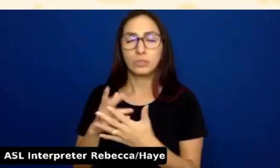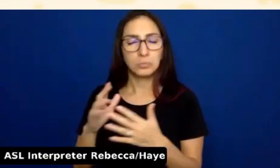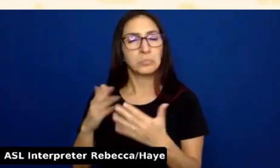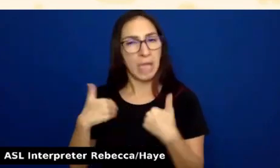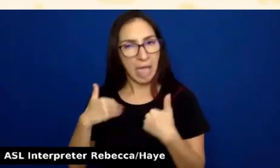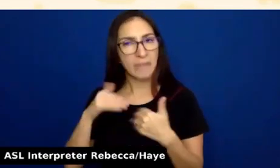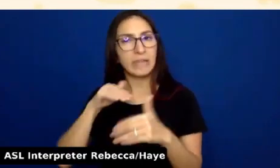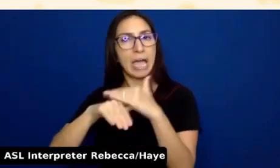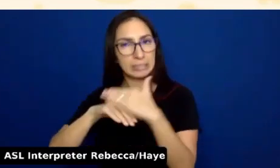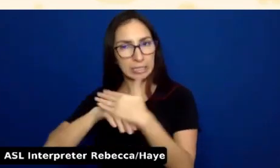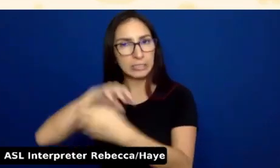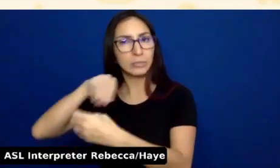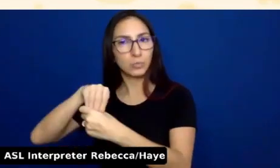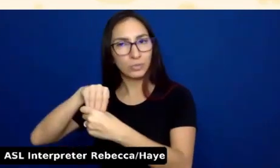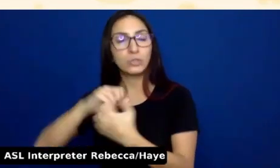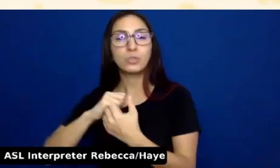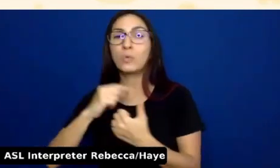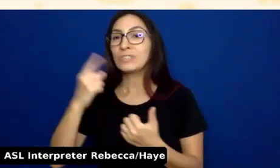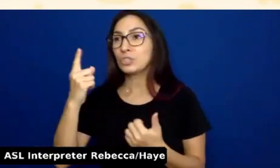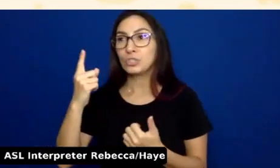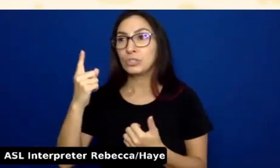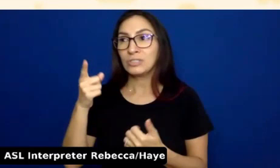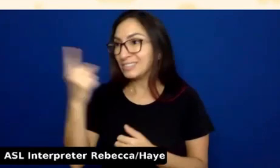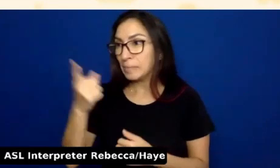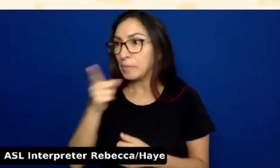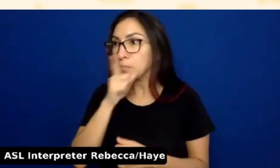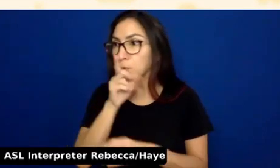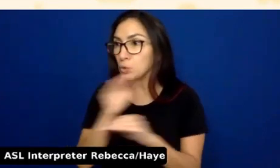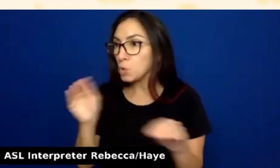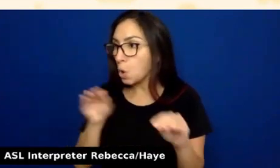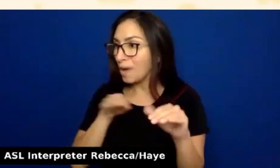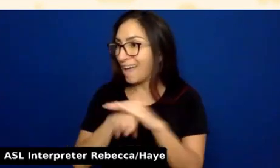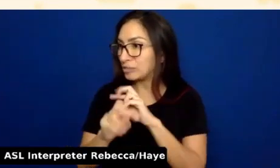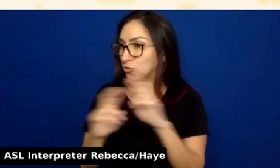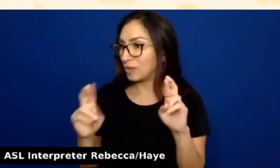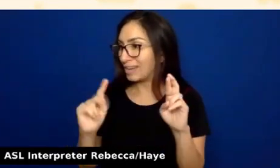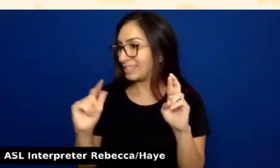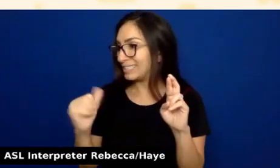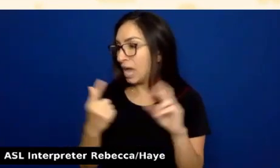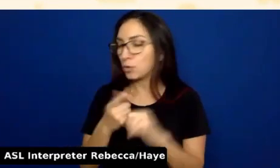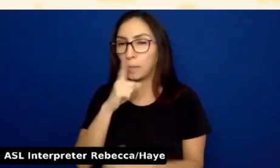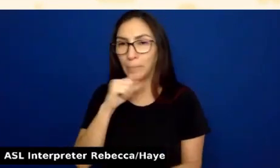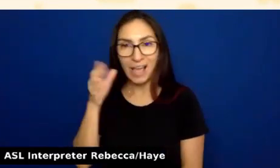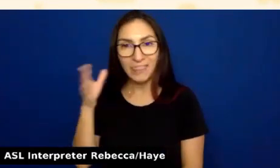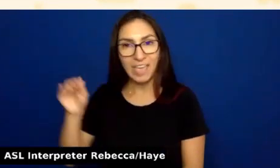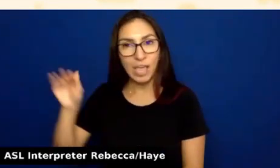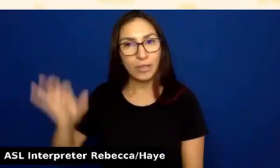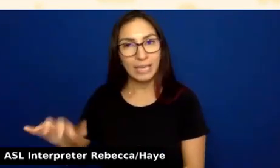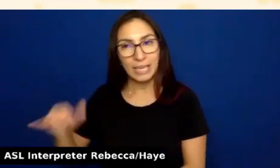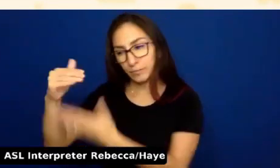So just because something does not have the tag, or it is not in the repository should not disqualify you from using it.